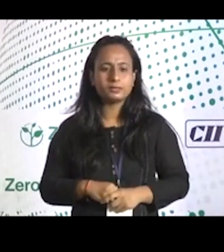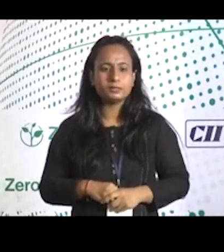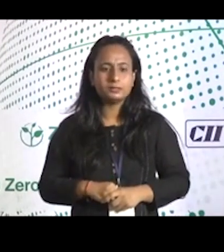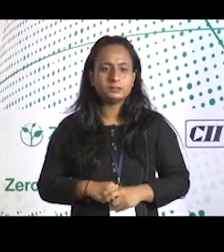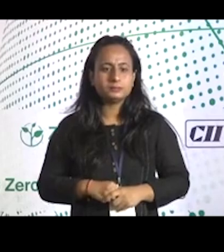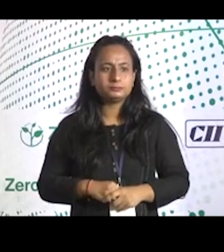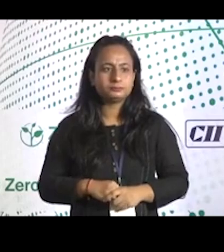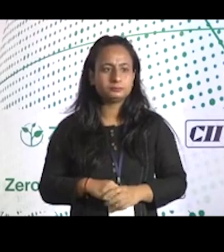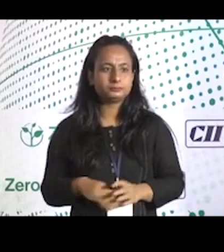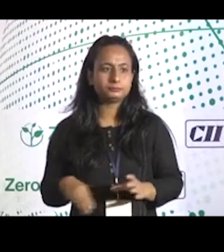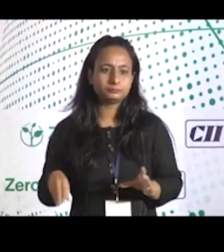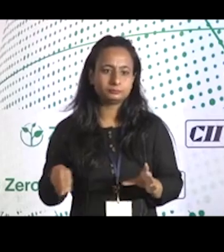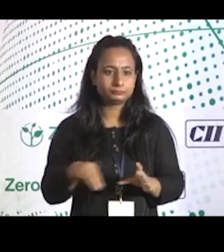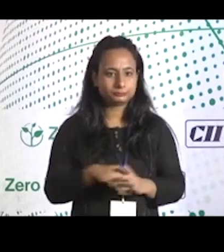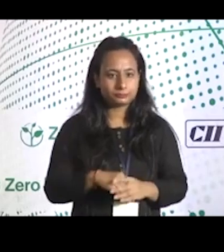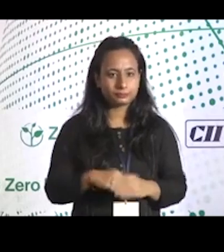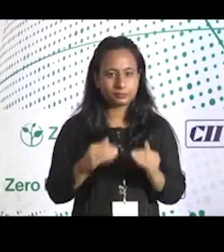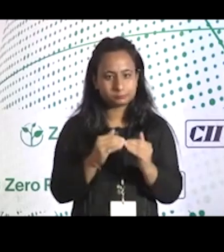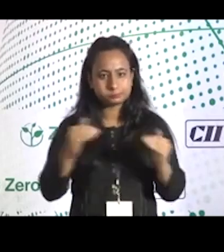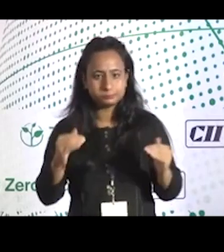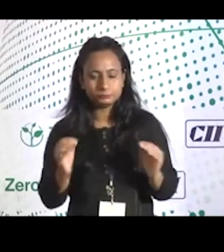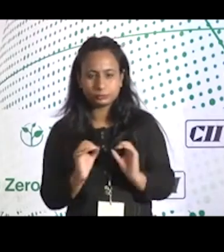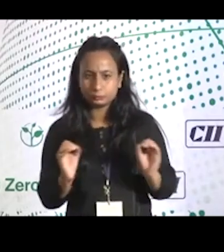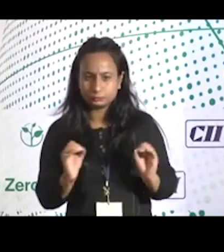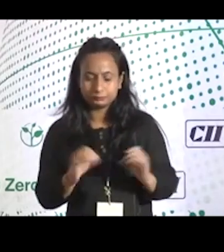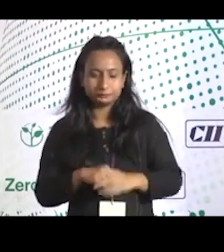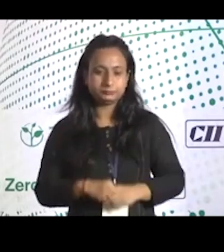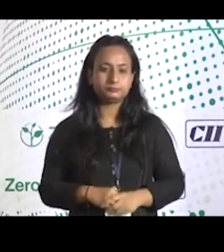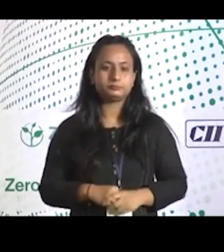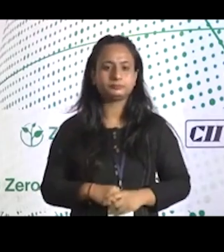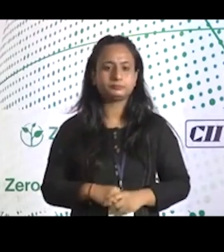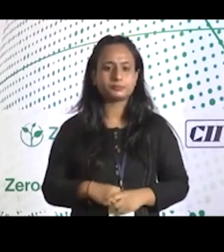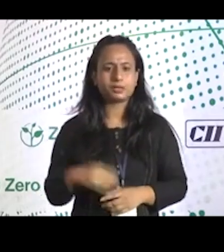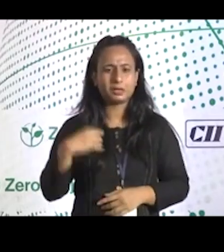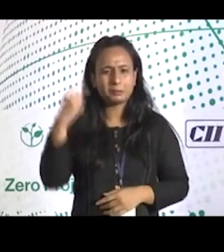And with that mindset, what we have ensured at USAID